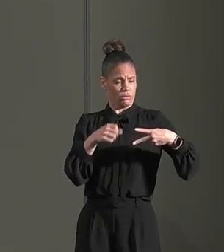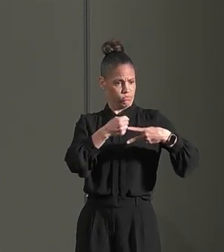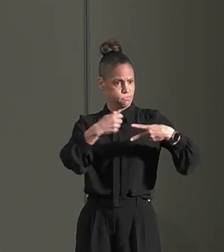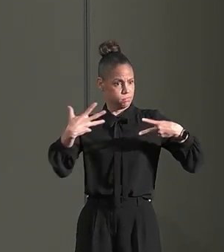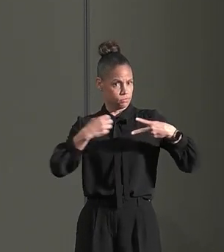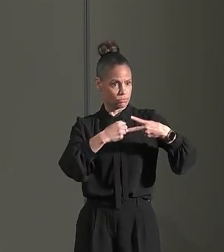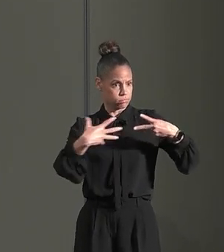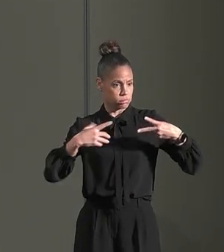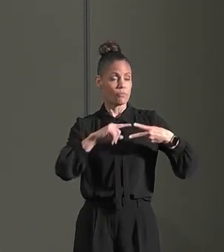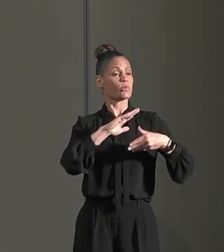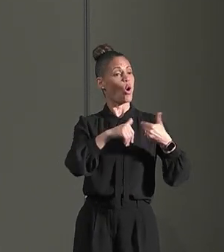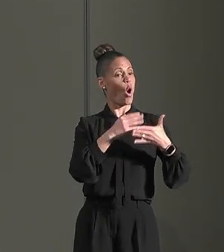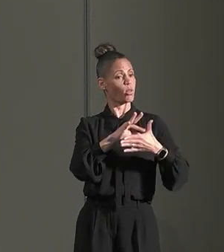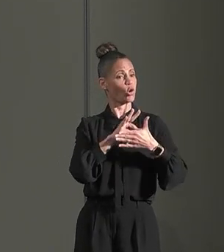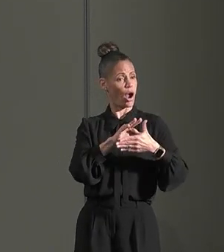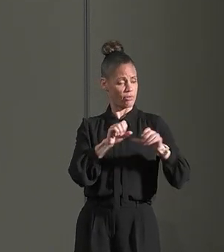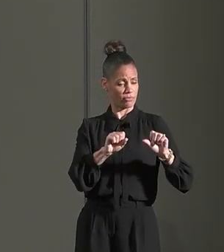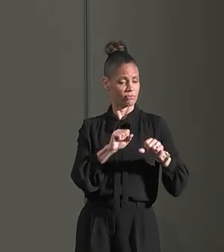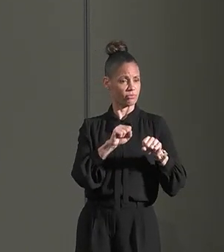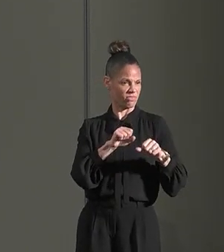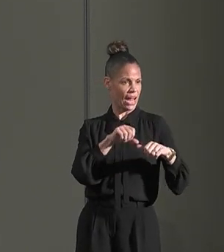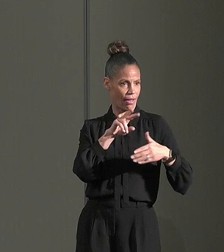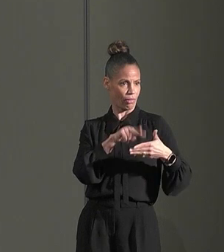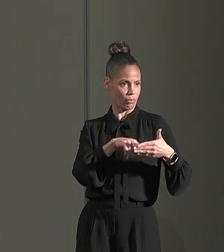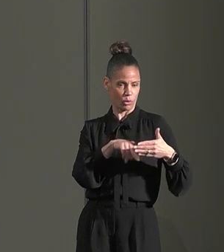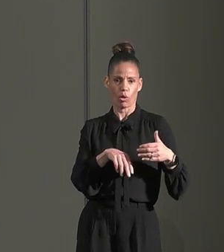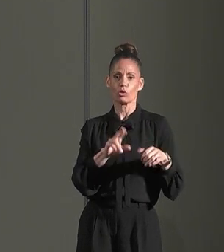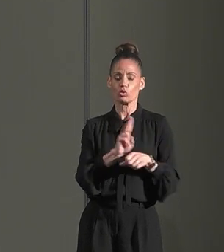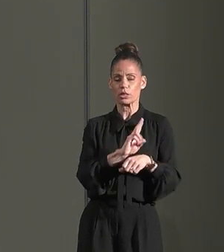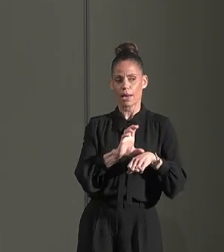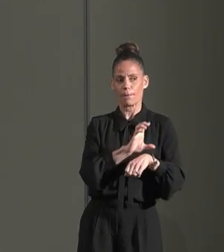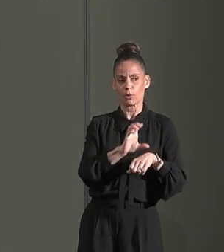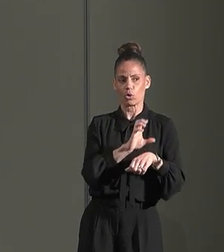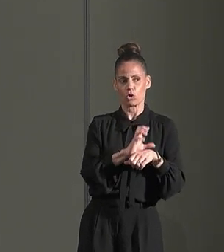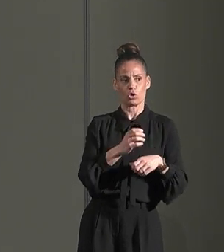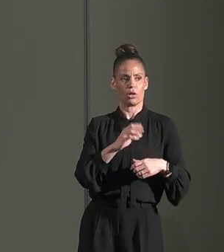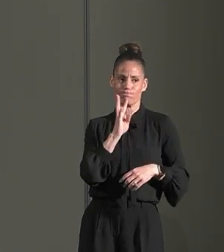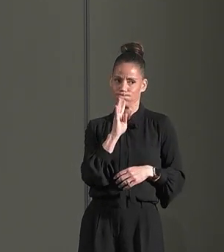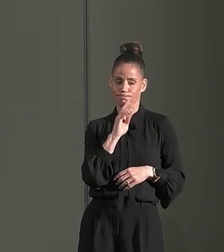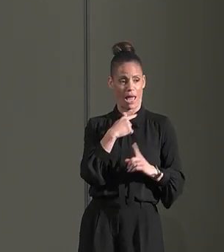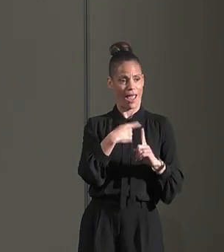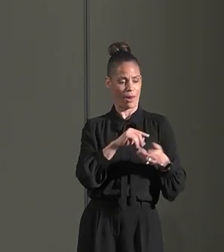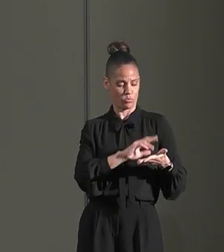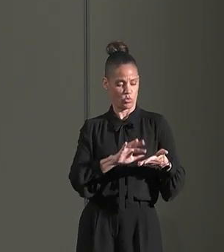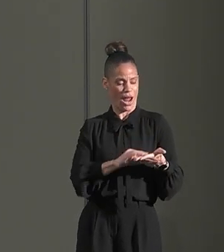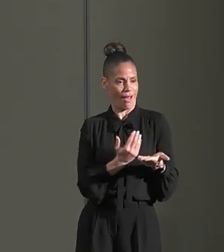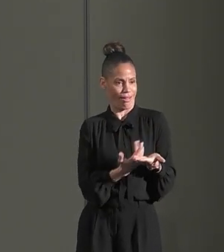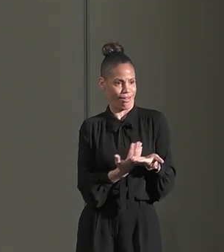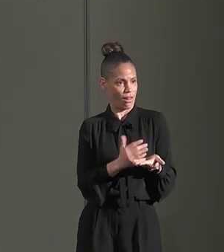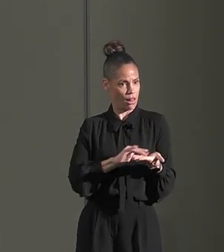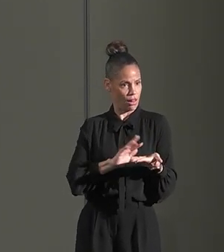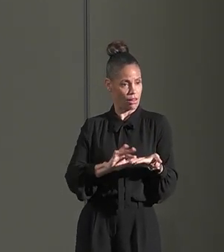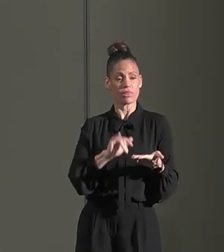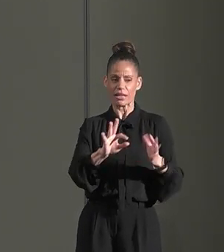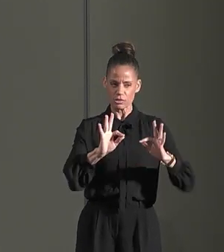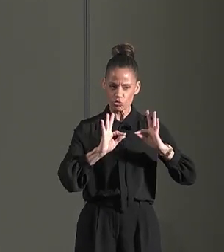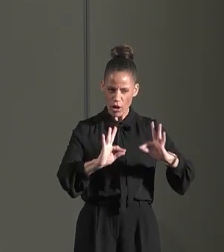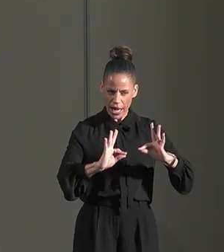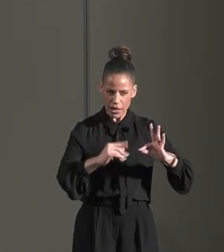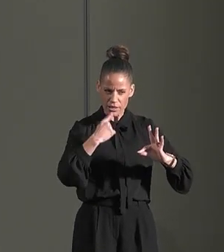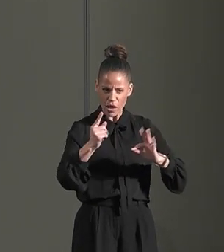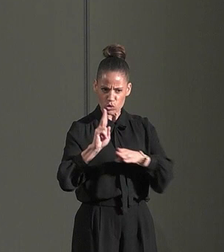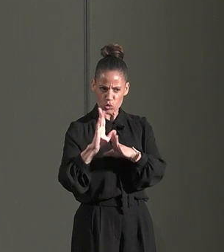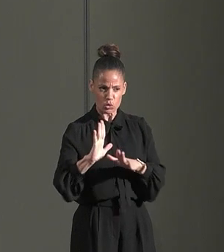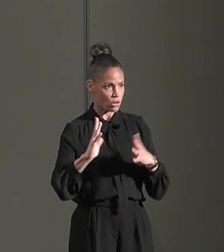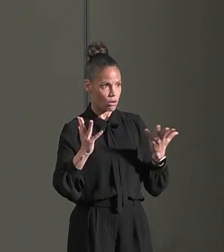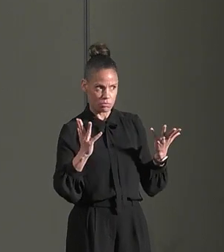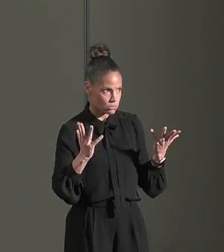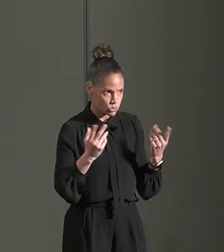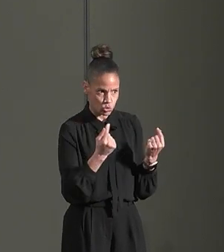all content is available for visual solution Braille. This is telling what it supports or